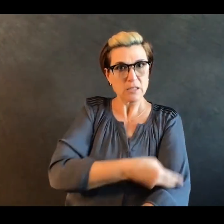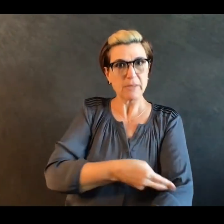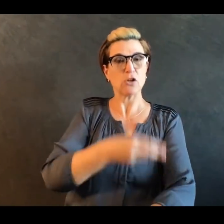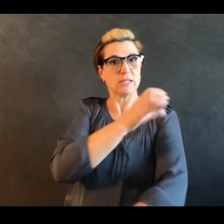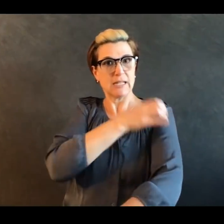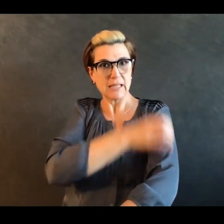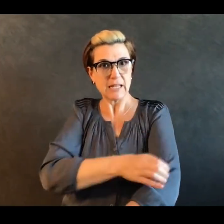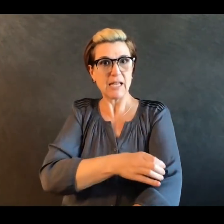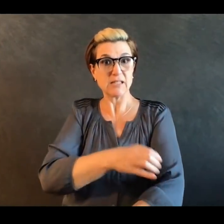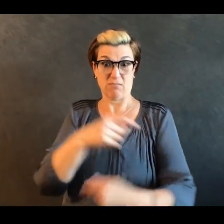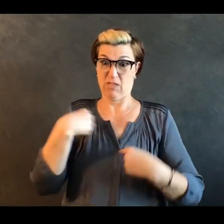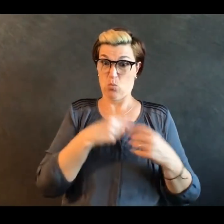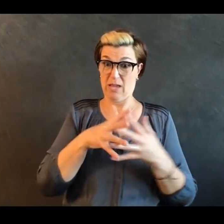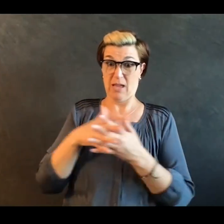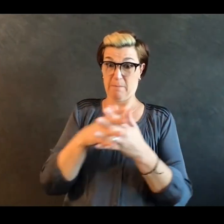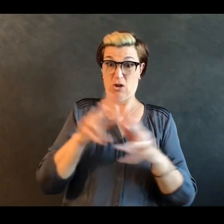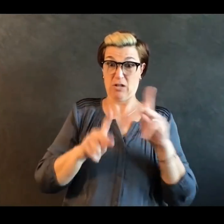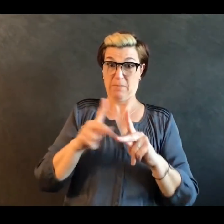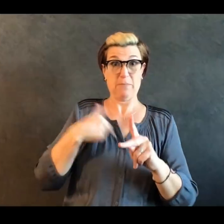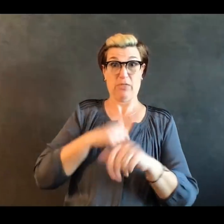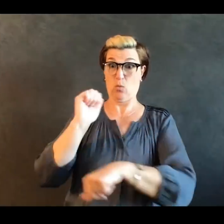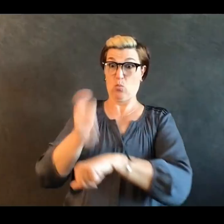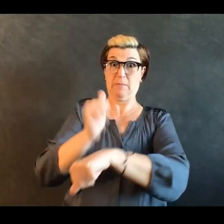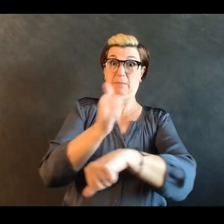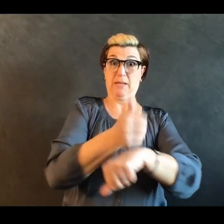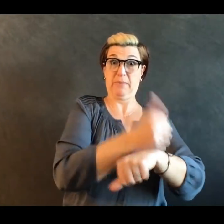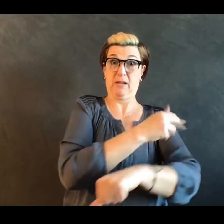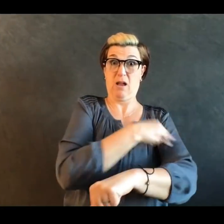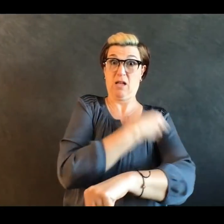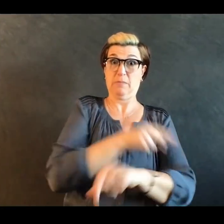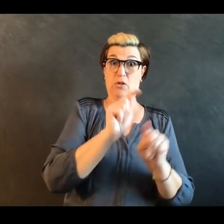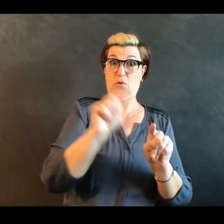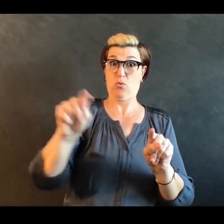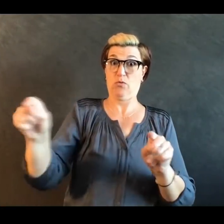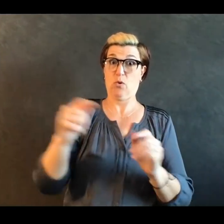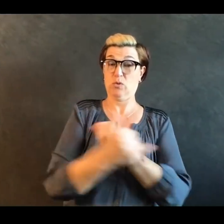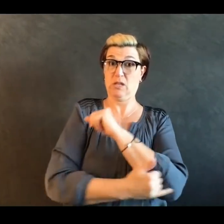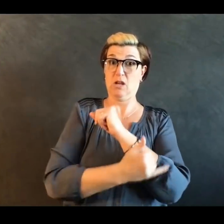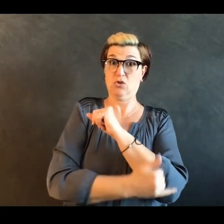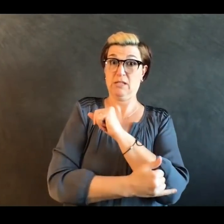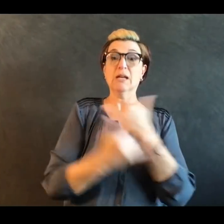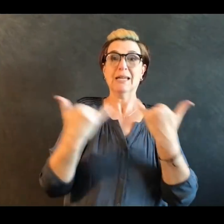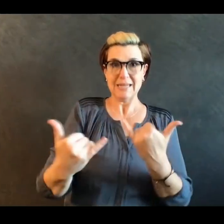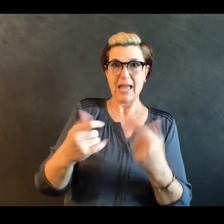generosity of the American people to really combat this covet 19 around the